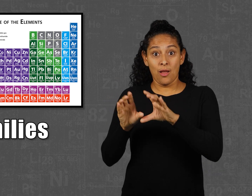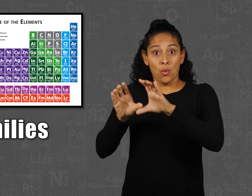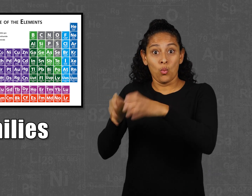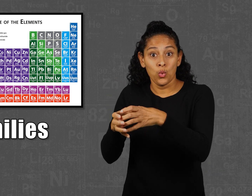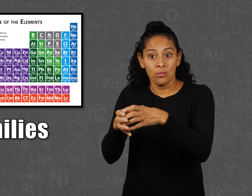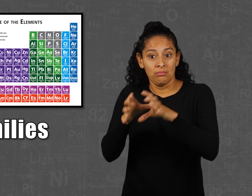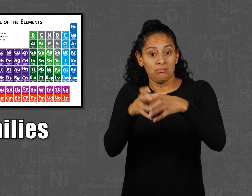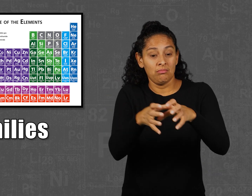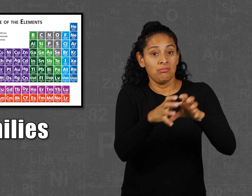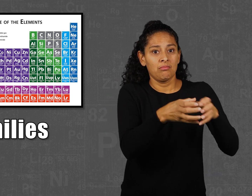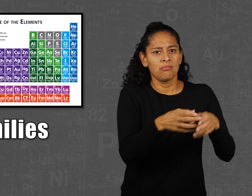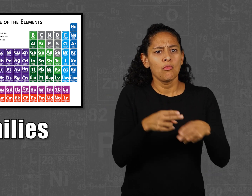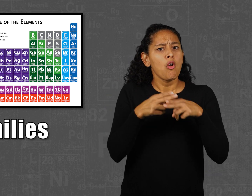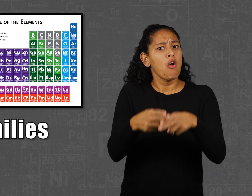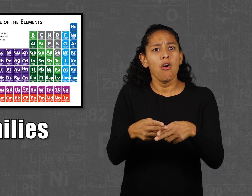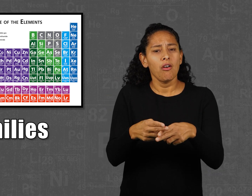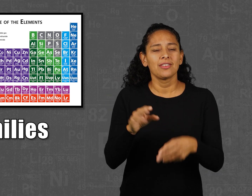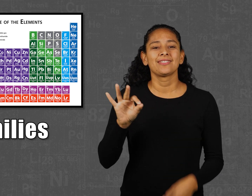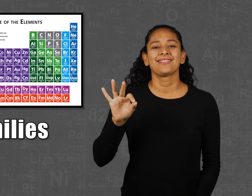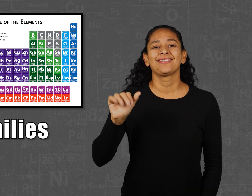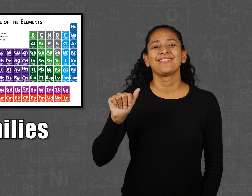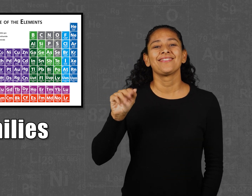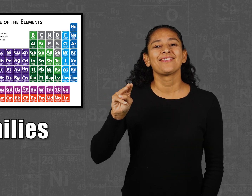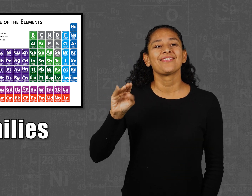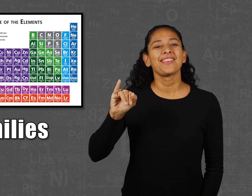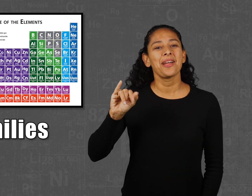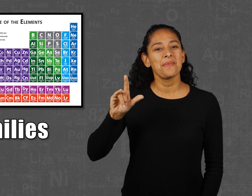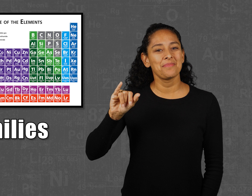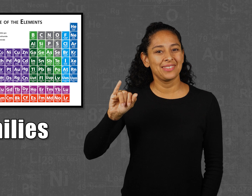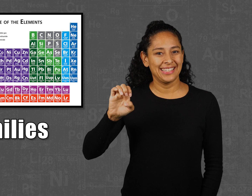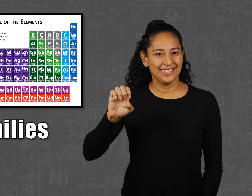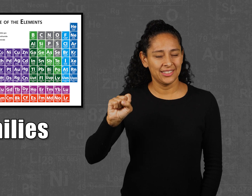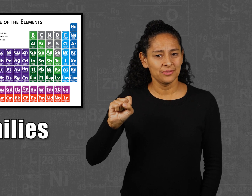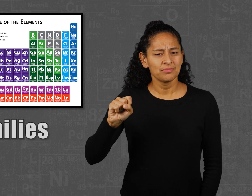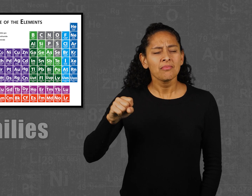and these groups of elements are called families.